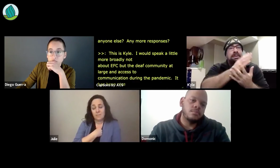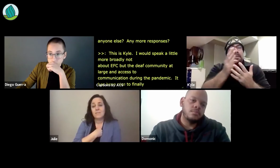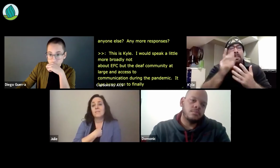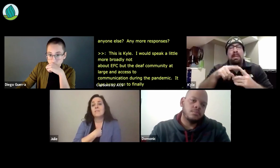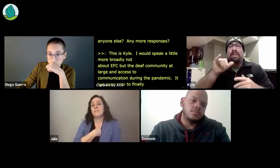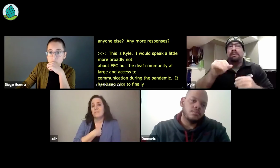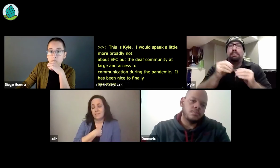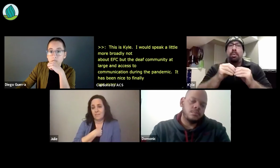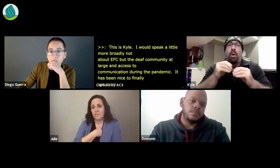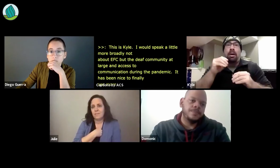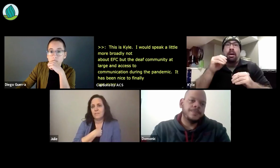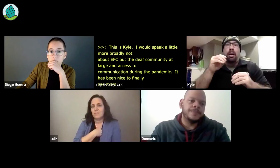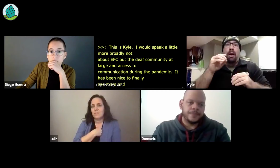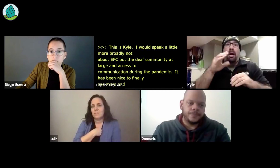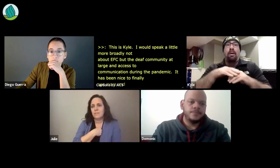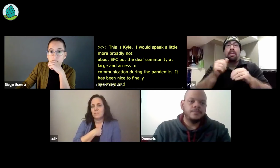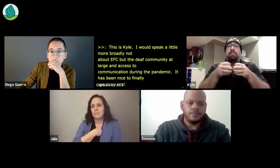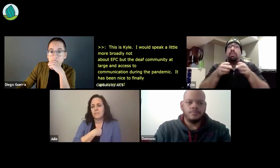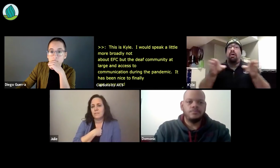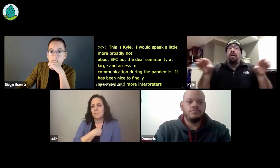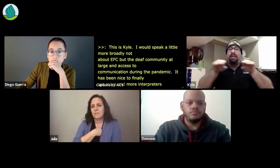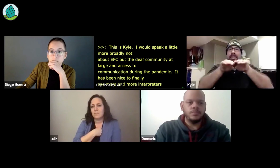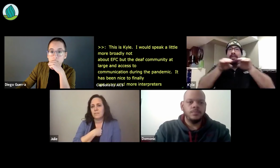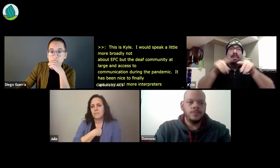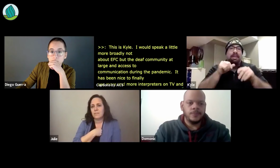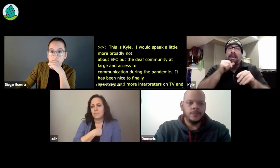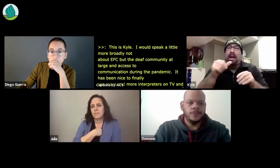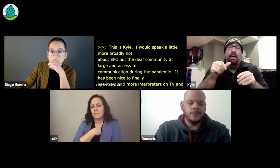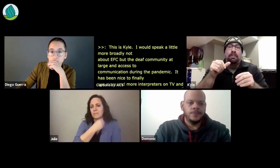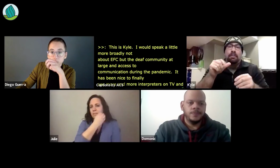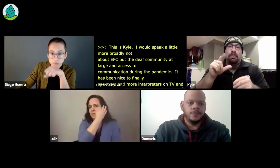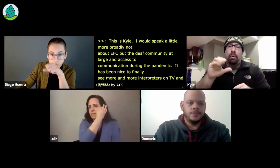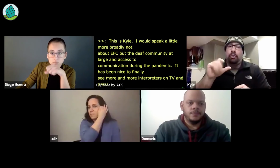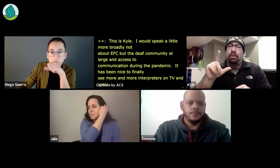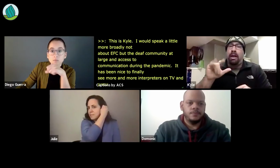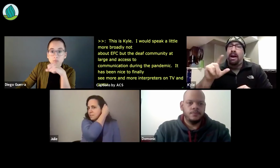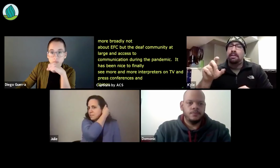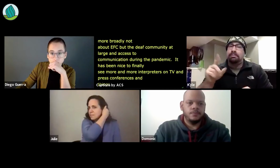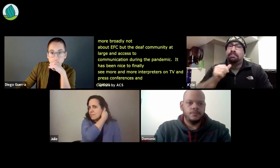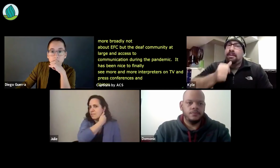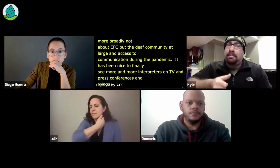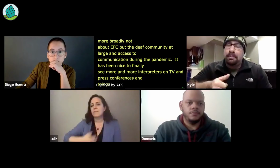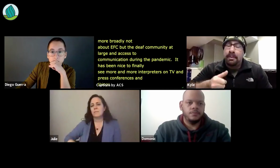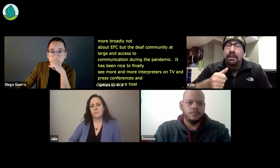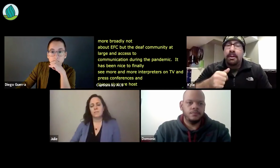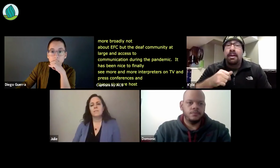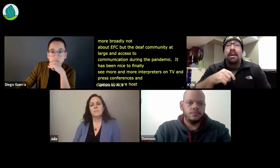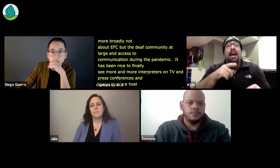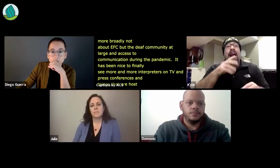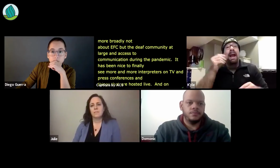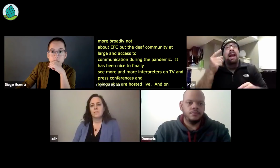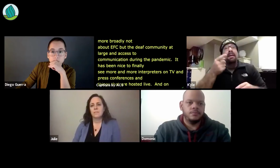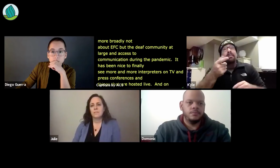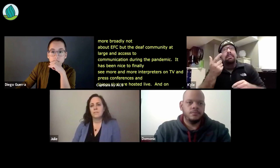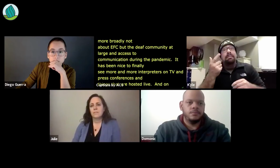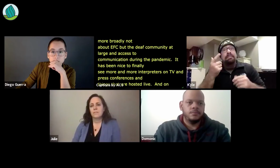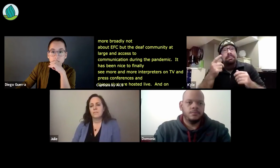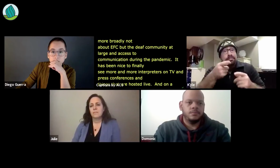and on a broad level has been great. Not so much localized. But on a larger scale and in social opportunities